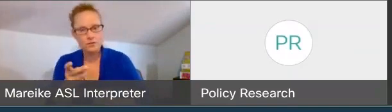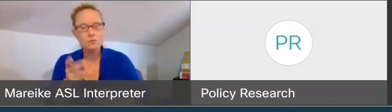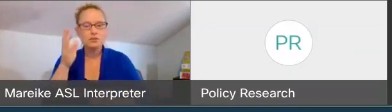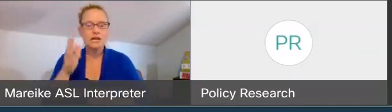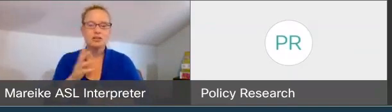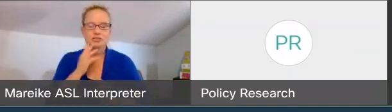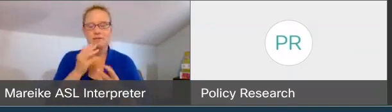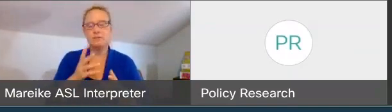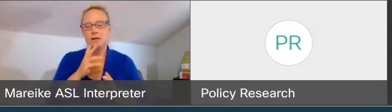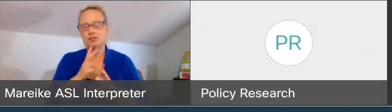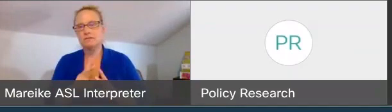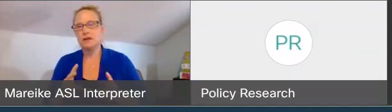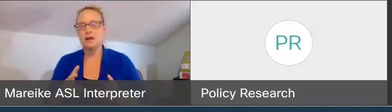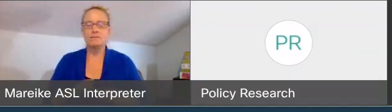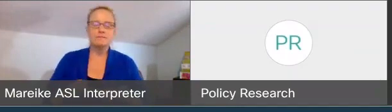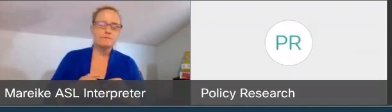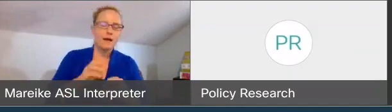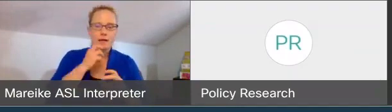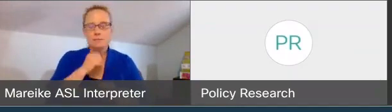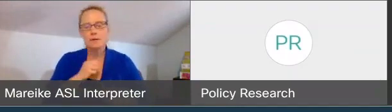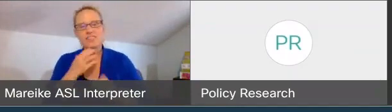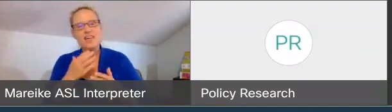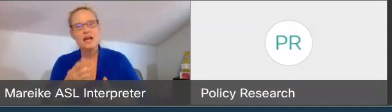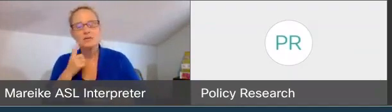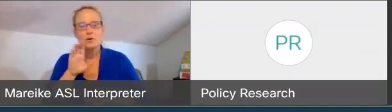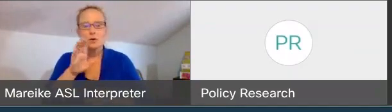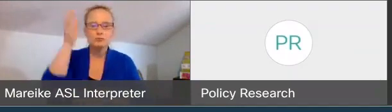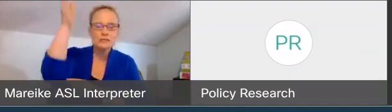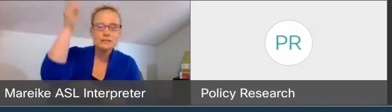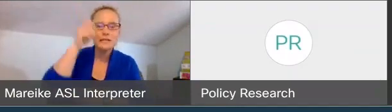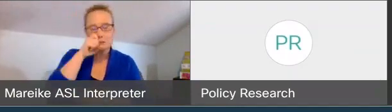was extremely invaluable. So we want to thank you for your presentation and we wanna thank